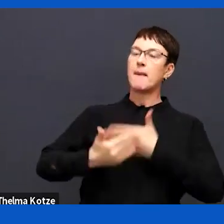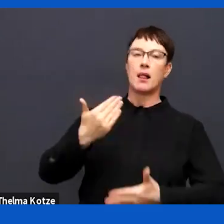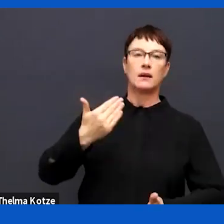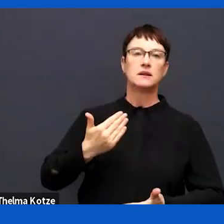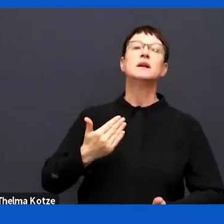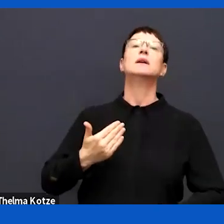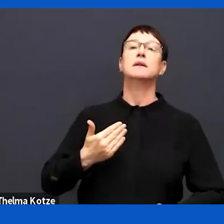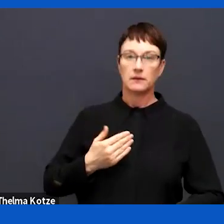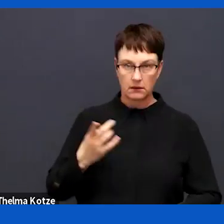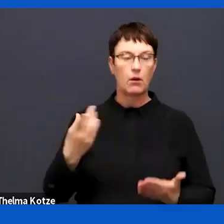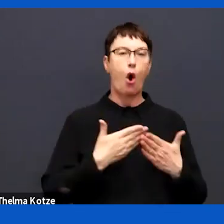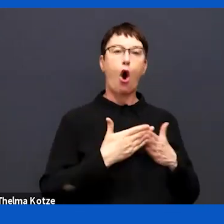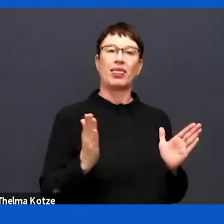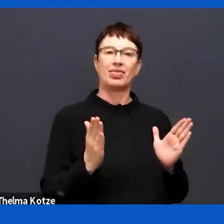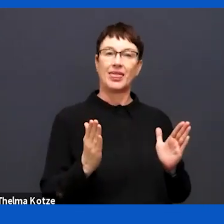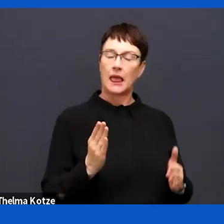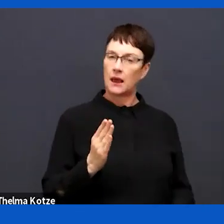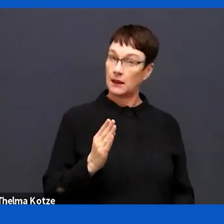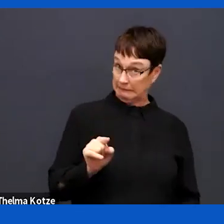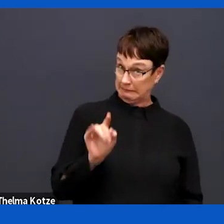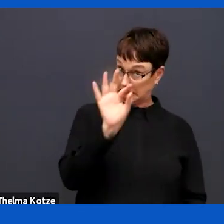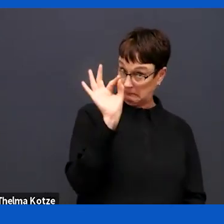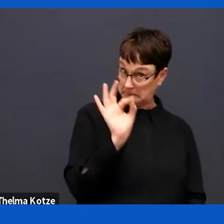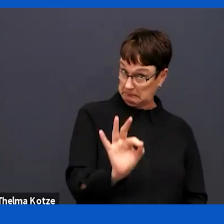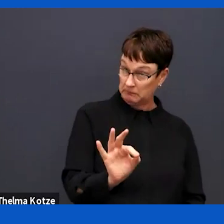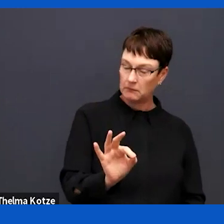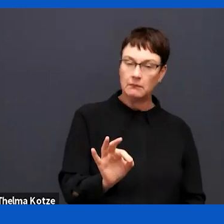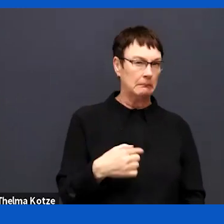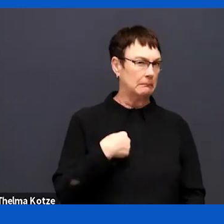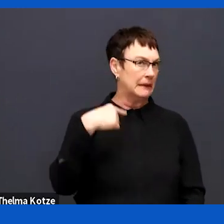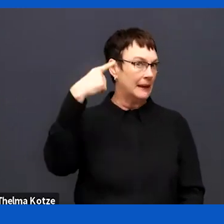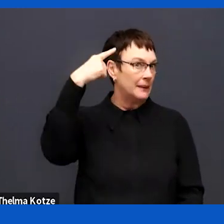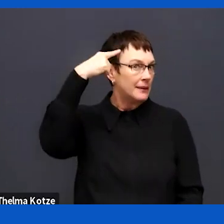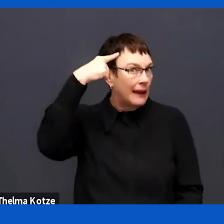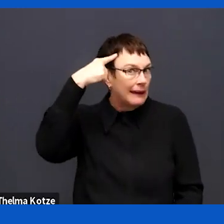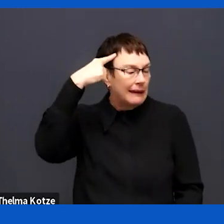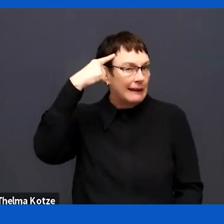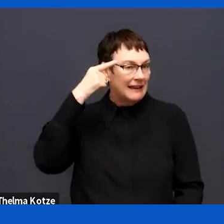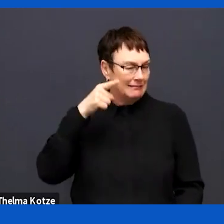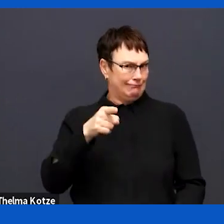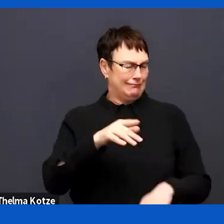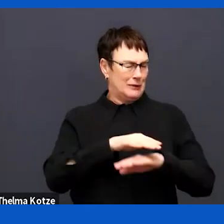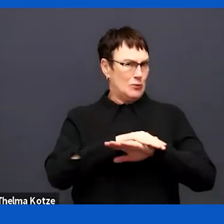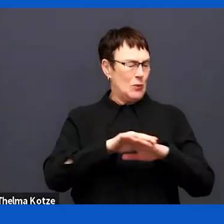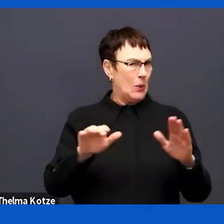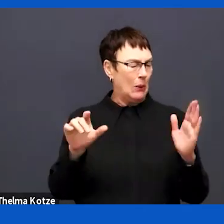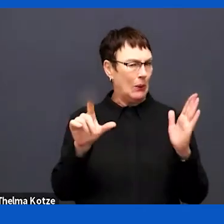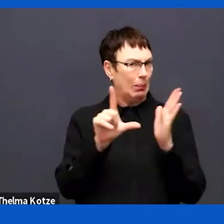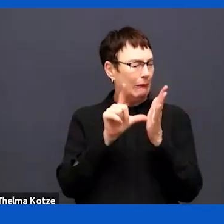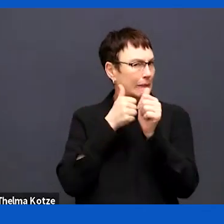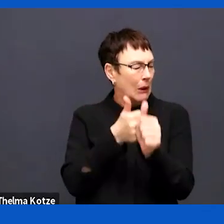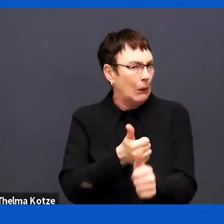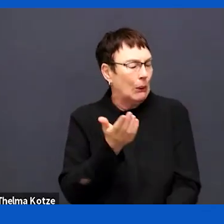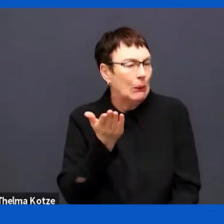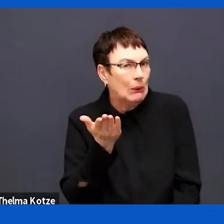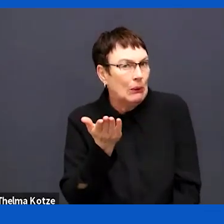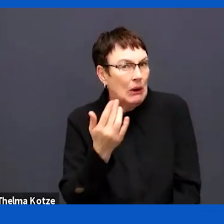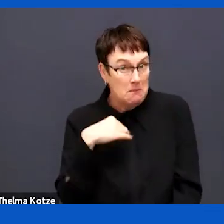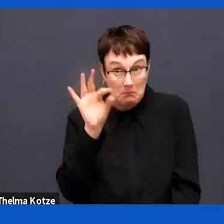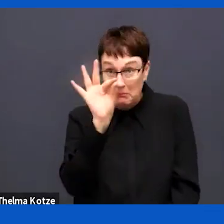is that actually legal. And two, should it be? >> SUSANNA LAURIN: I will not try to respond if